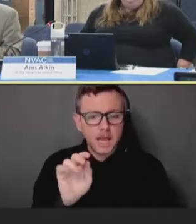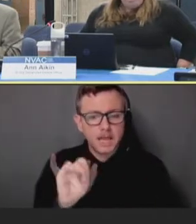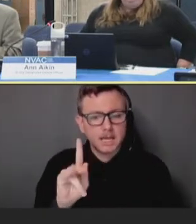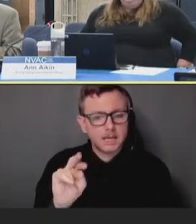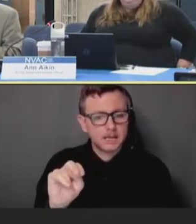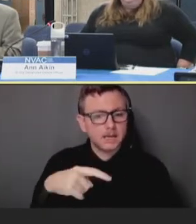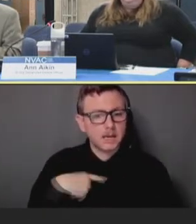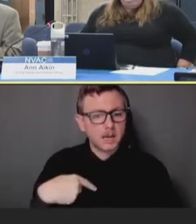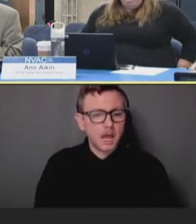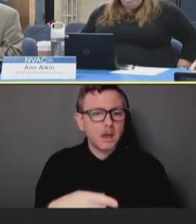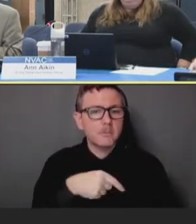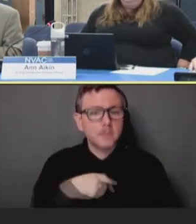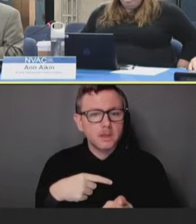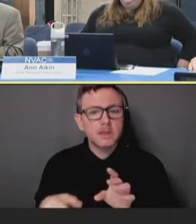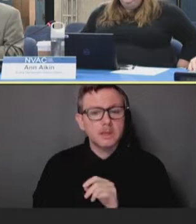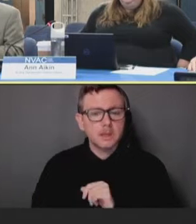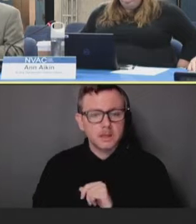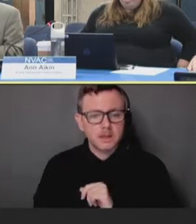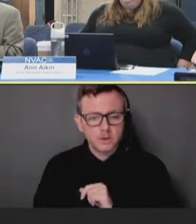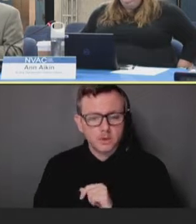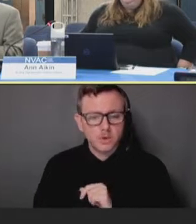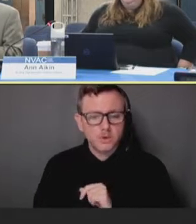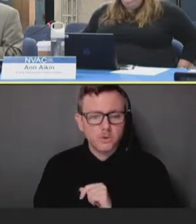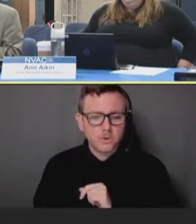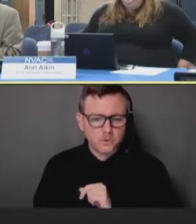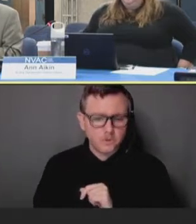I wanted to take just a quick moment to thank all the members who are here today and in